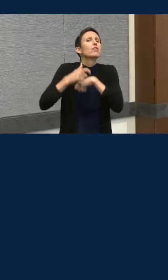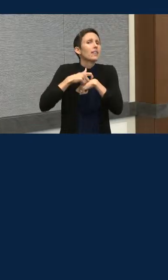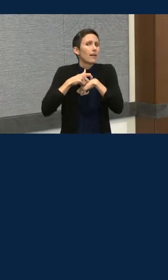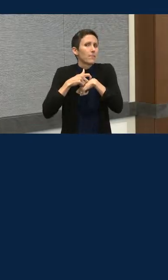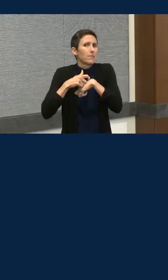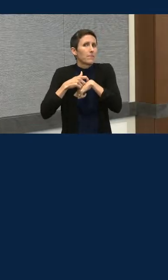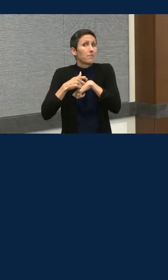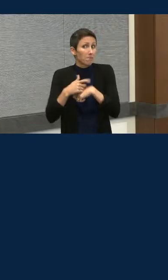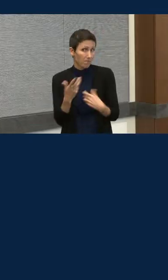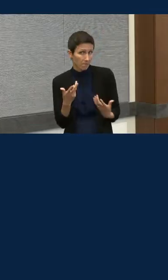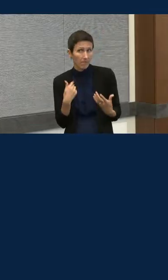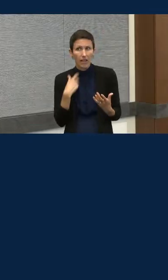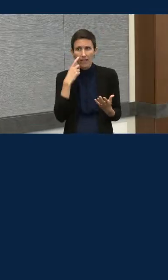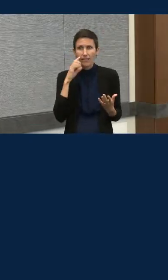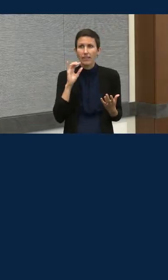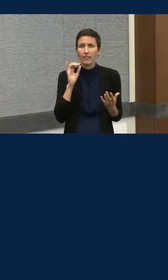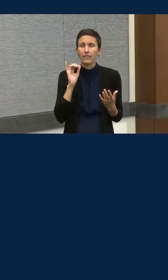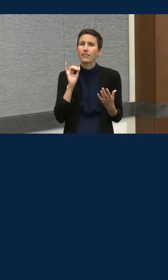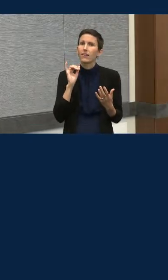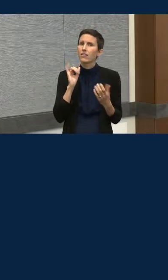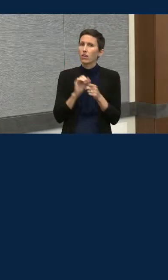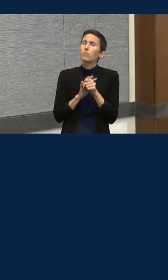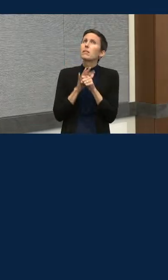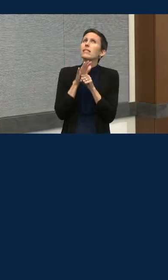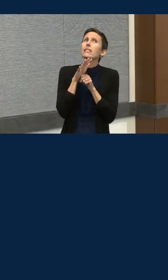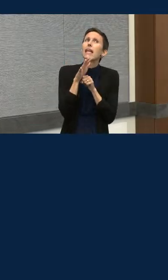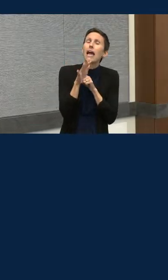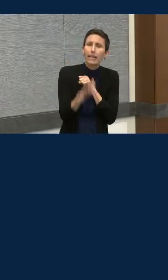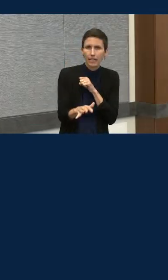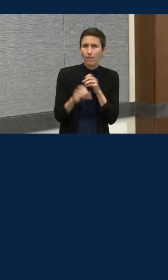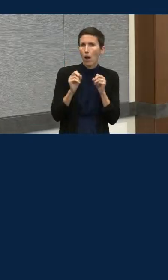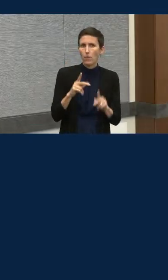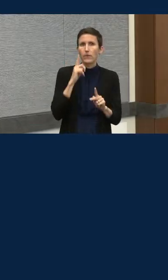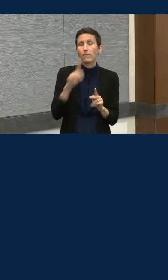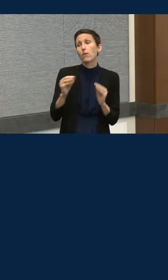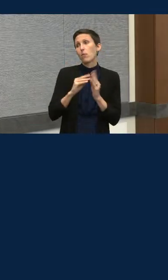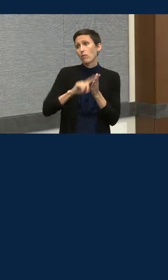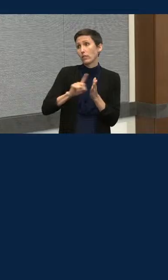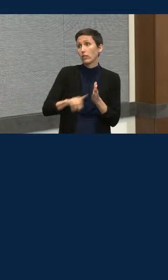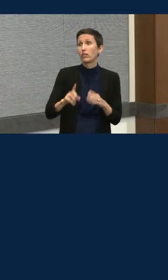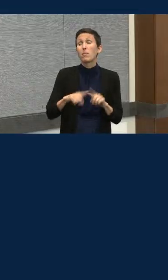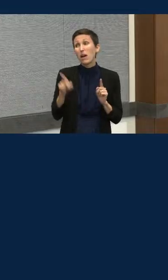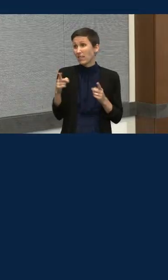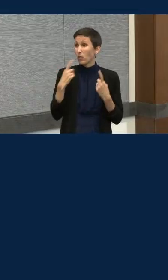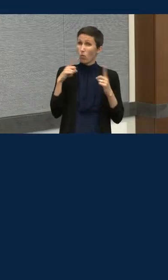that's plenty of opportunity for open research. But apparently it's working well enough that